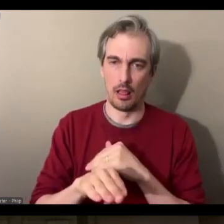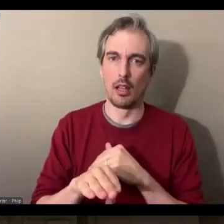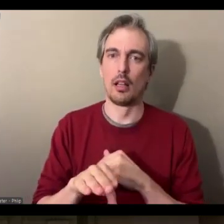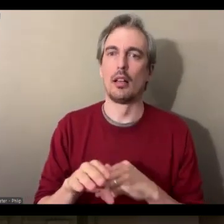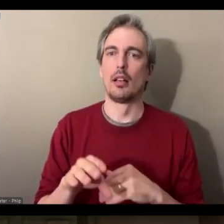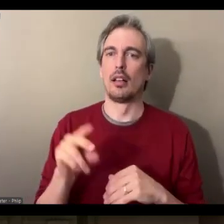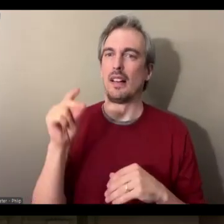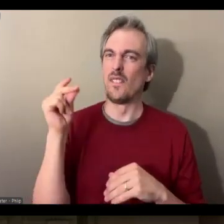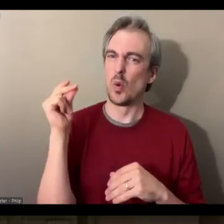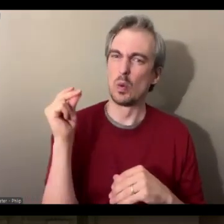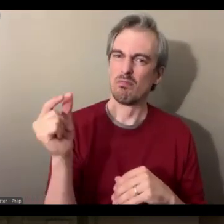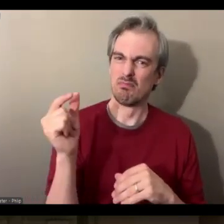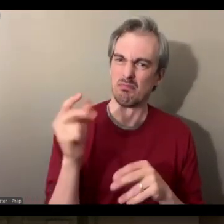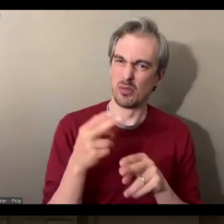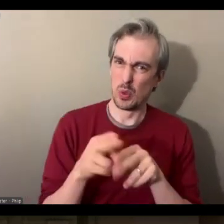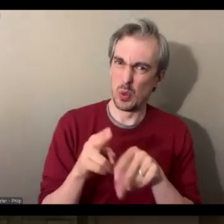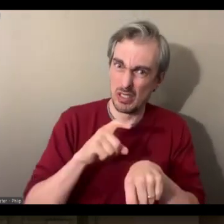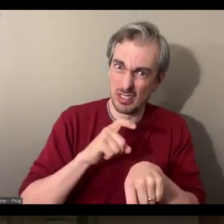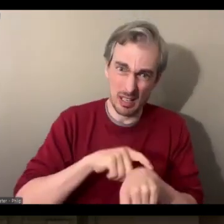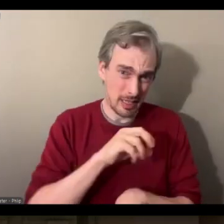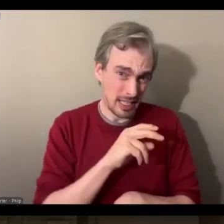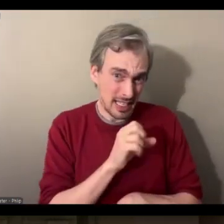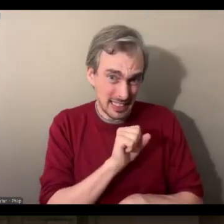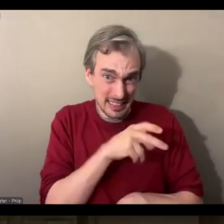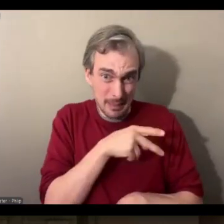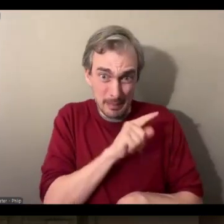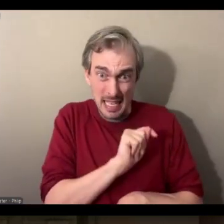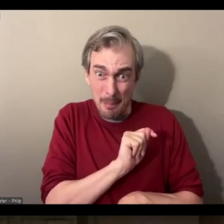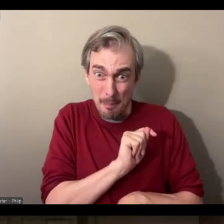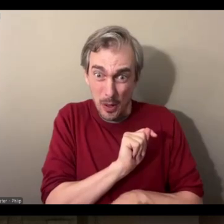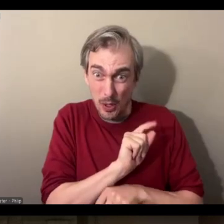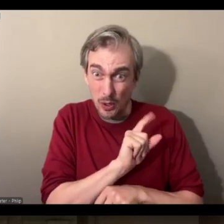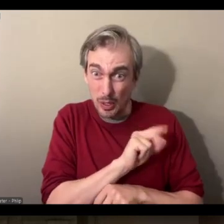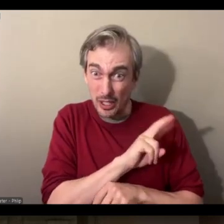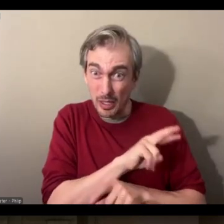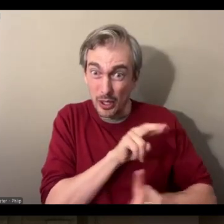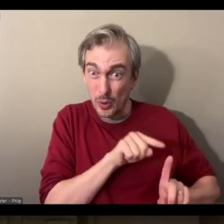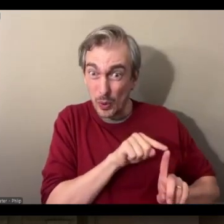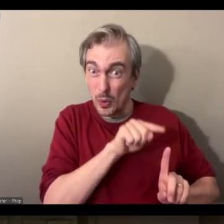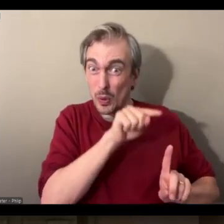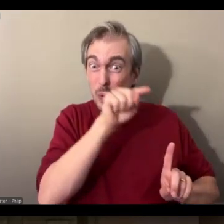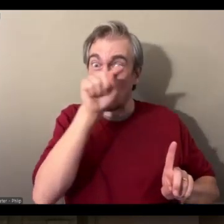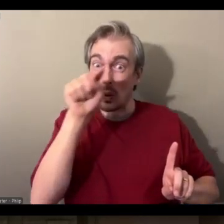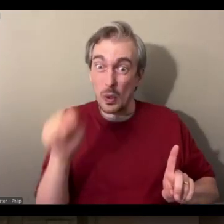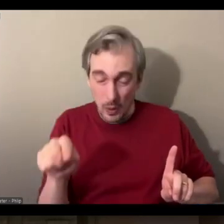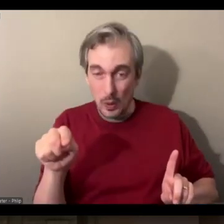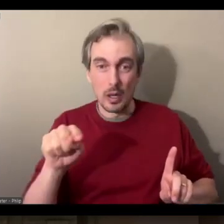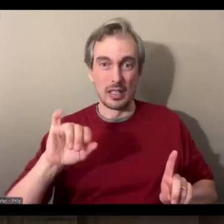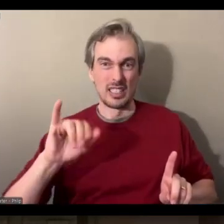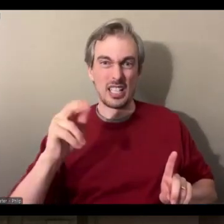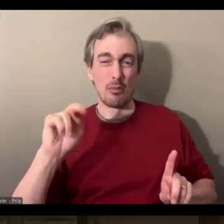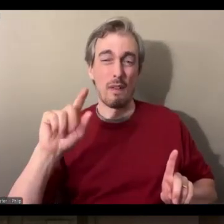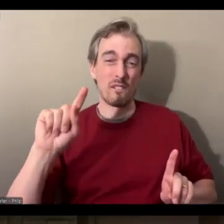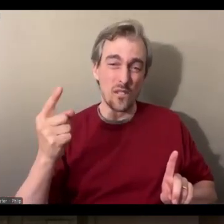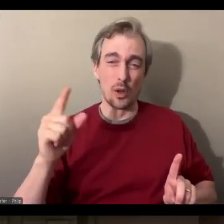2022 and your SquareSpace website, to kicking off the new year, 2023, with your ticketing system